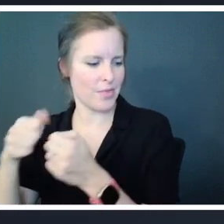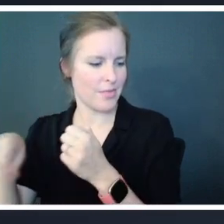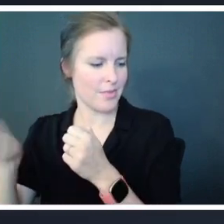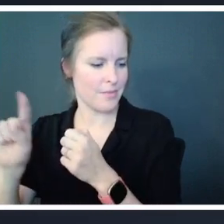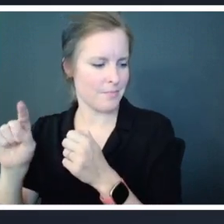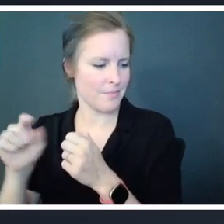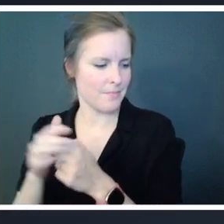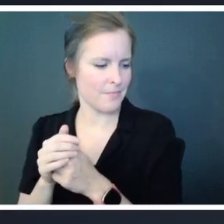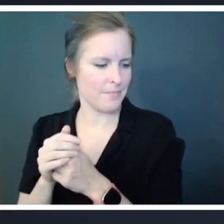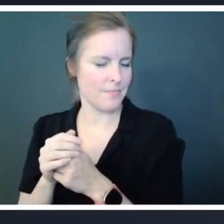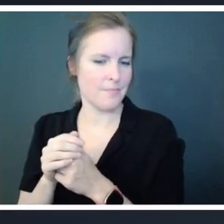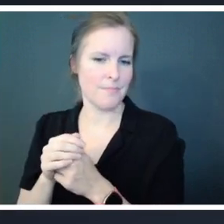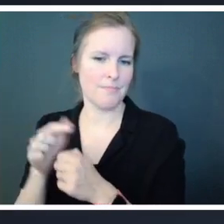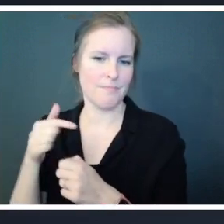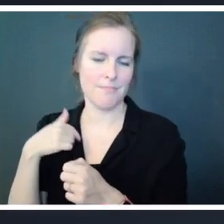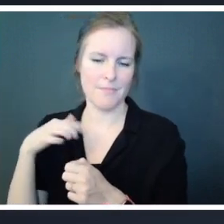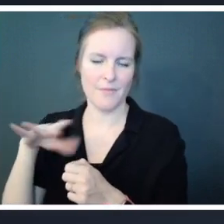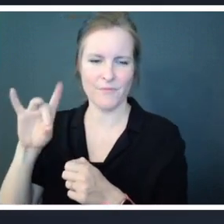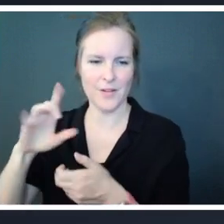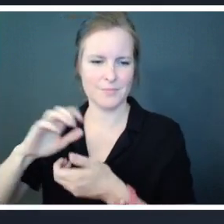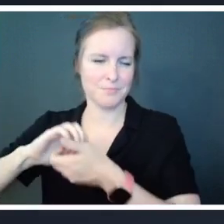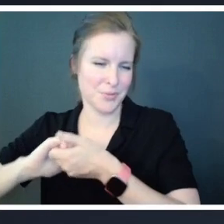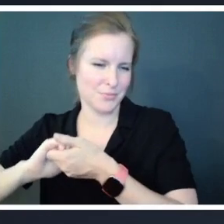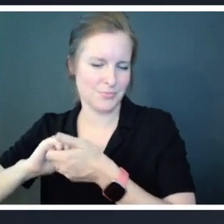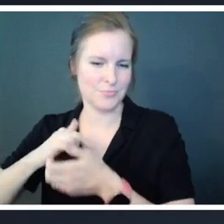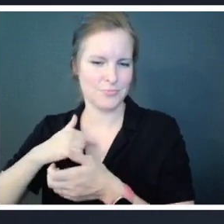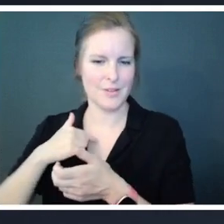establish these relationships. I think within the Smithsonian, we're lucky